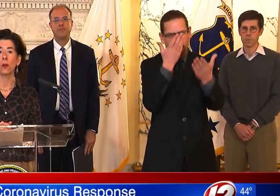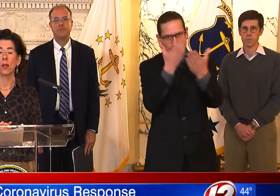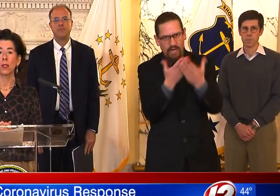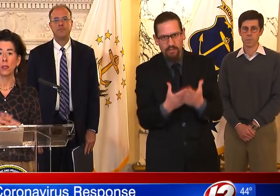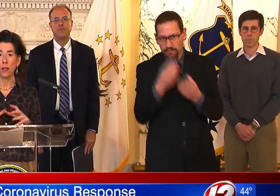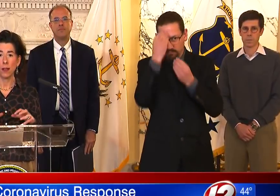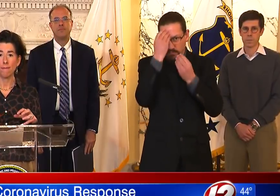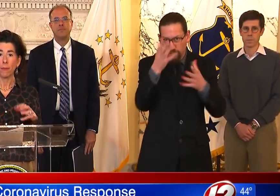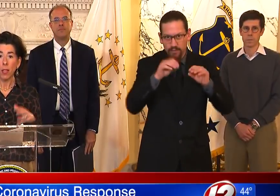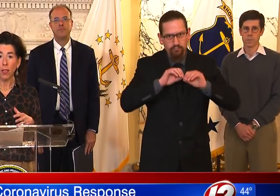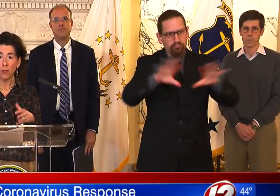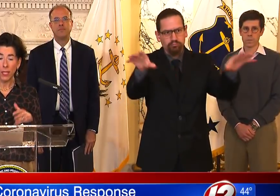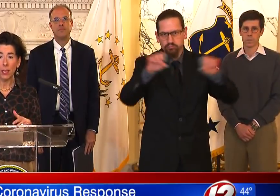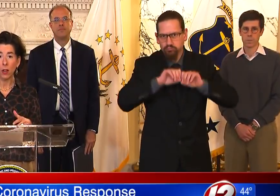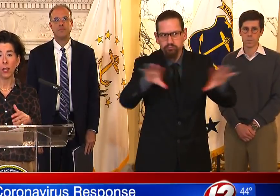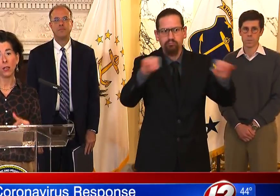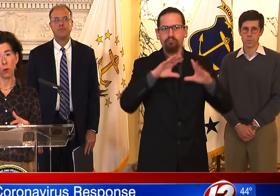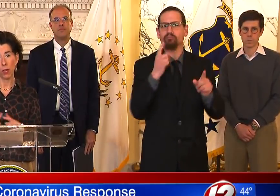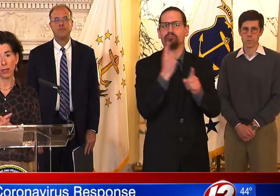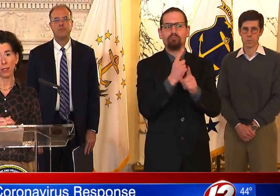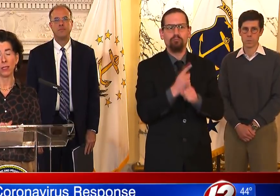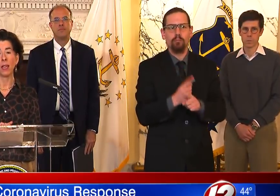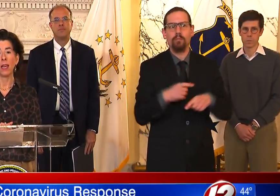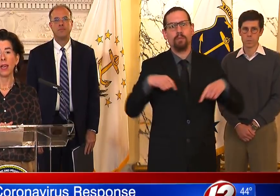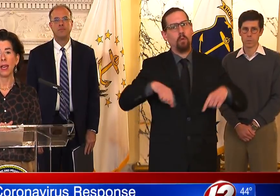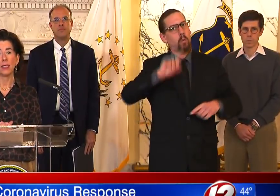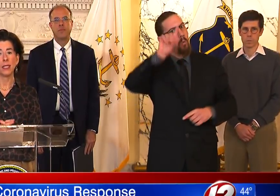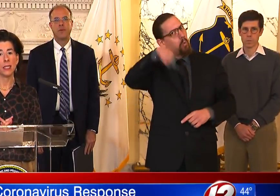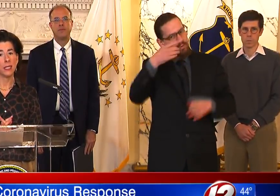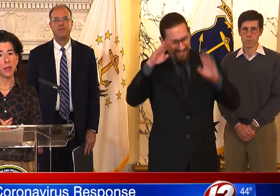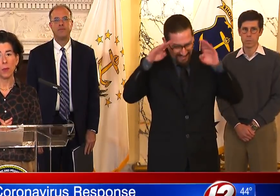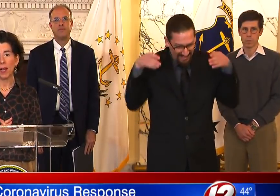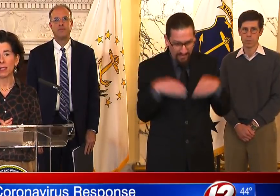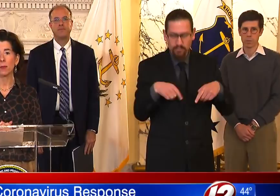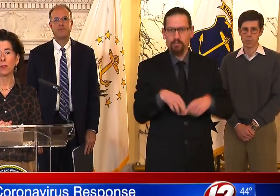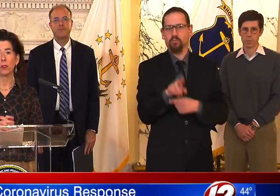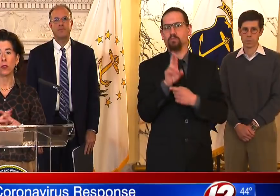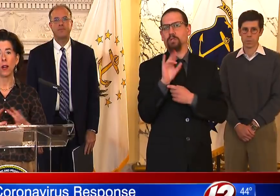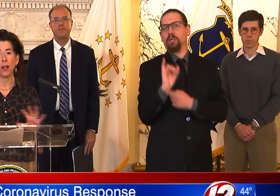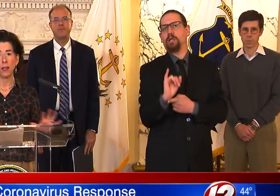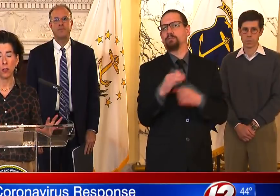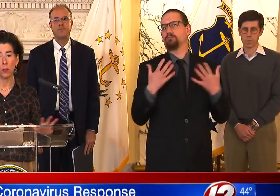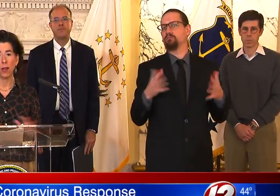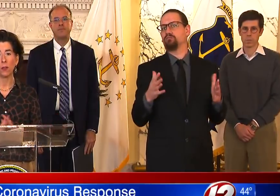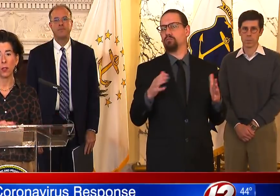THIS CONTINUES TO BE THE BEST SAFEST UP-TO-DATE WAY TO RECEIVE INFORMATION ABOUT CORONAVIRUS AS A RELATES TO LIFE HERE IN RHODE